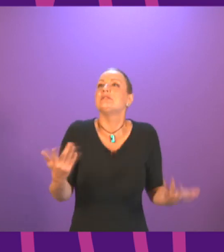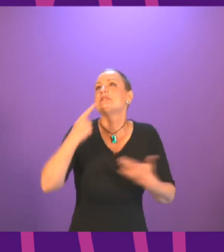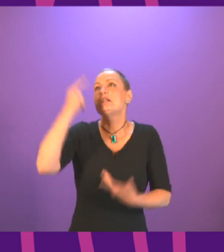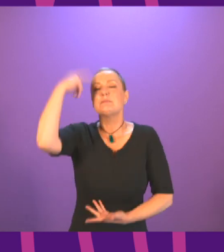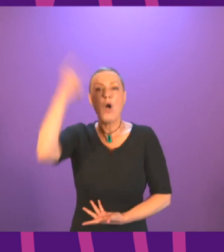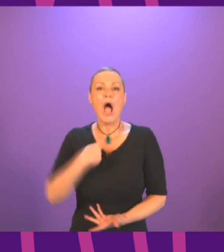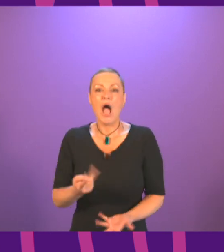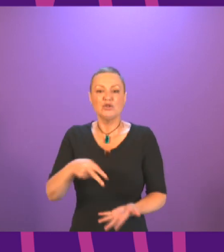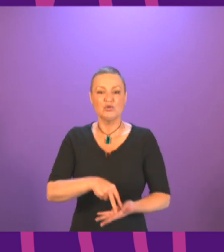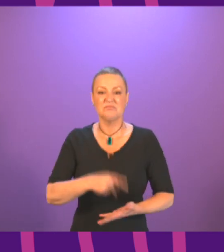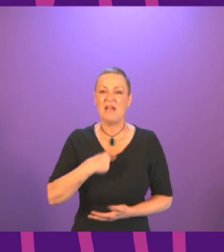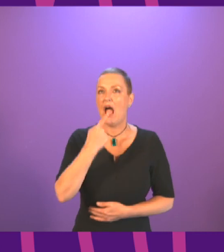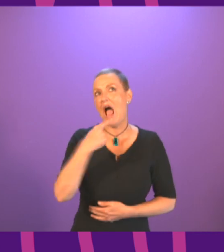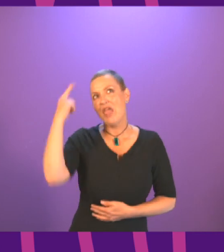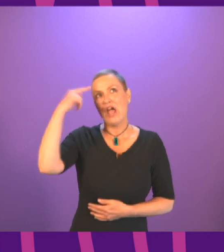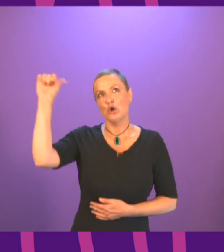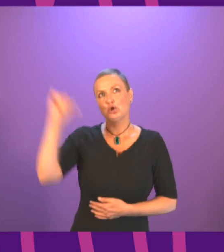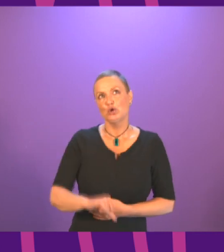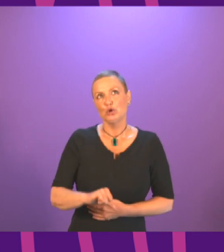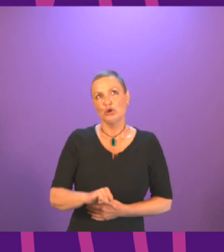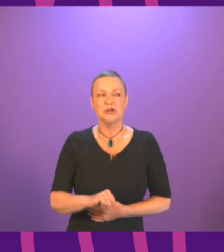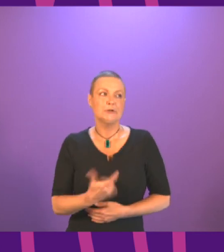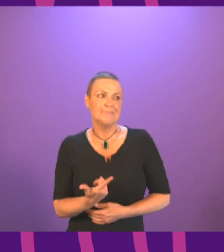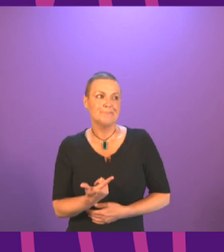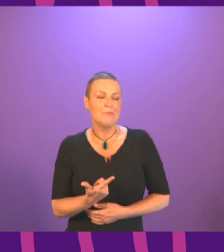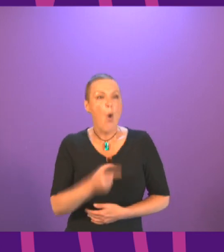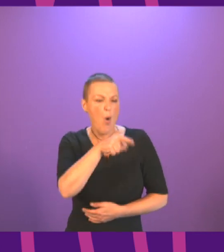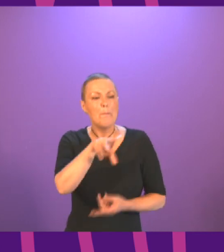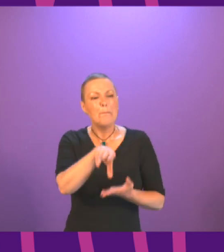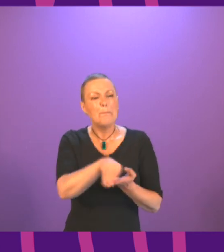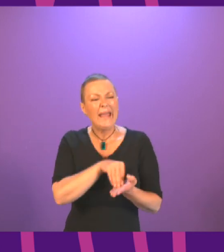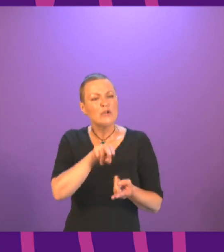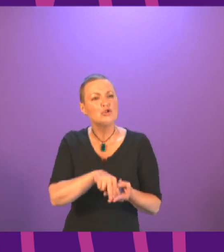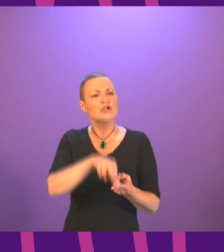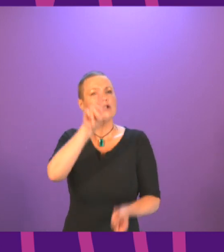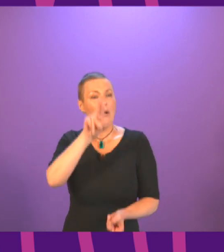now and say what the pay agreement was to be, without proper negotiation with trade